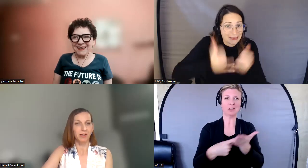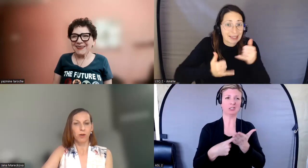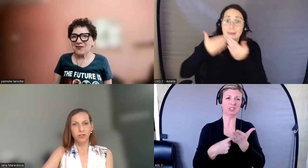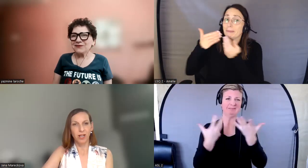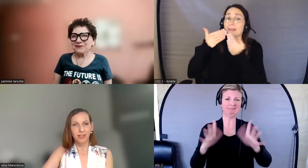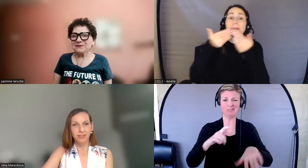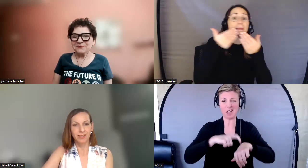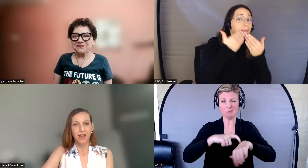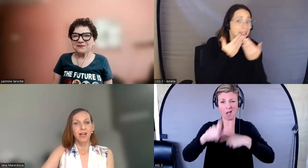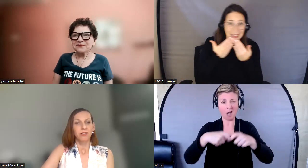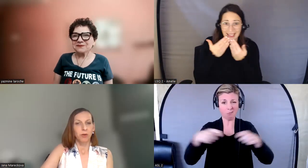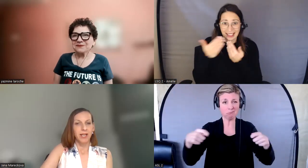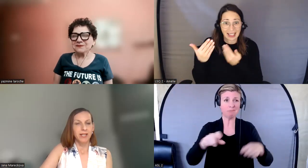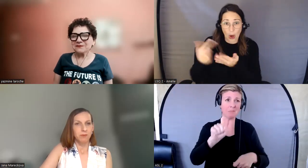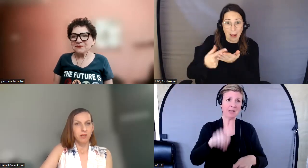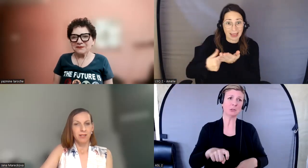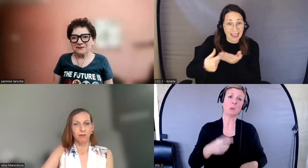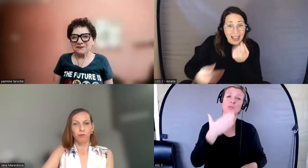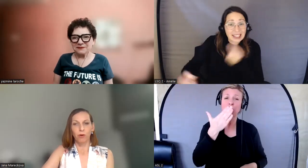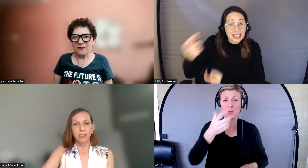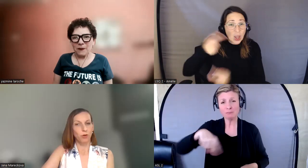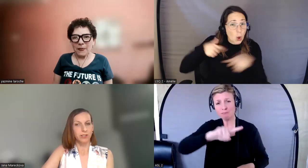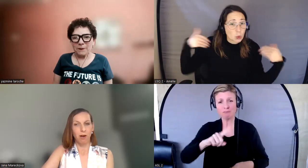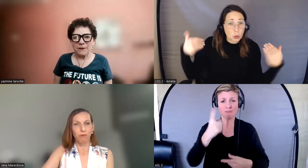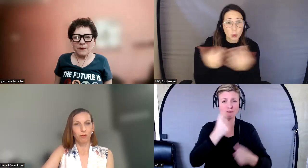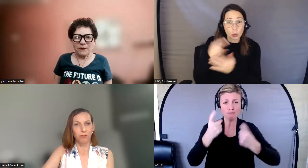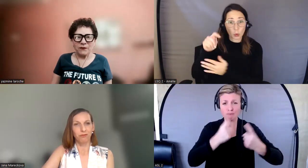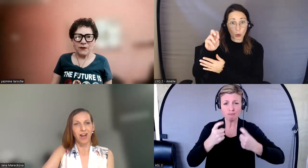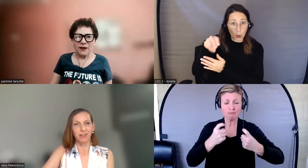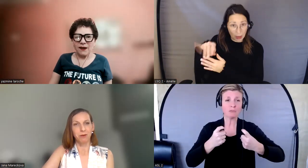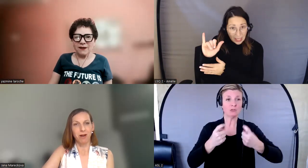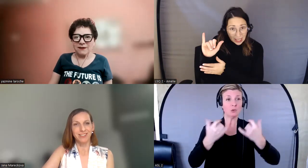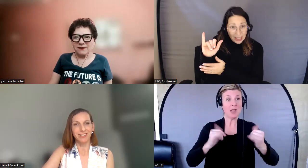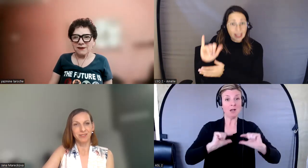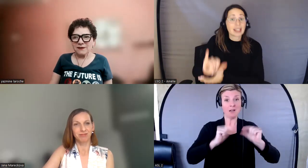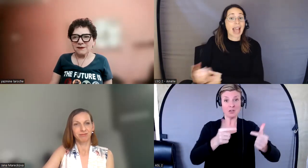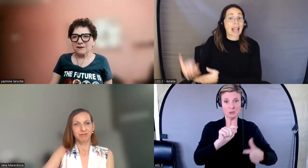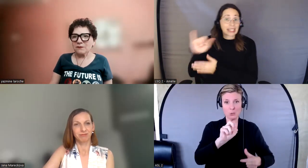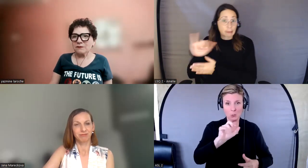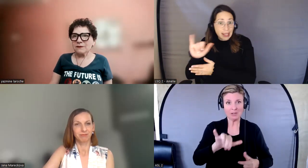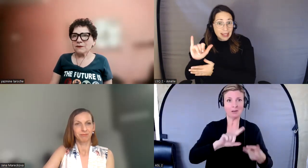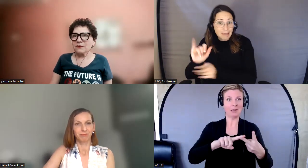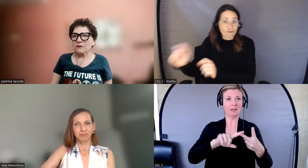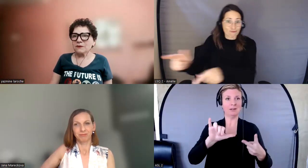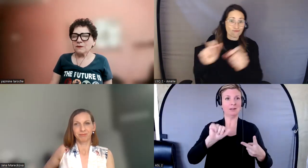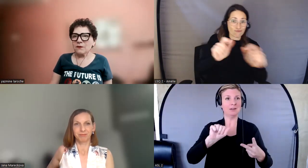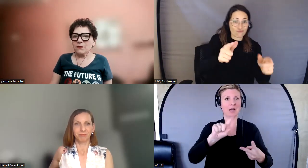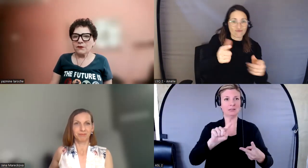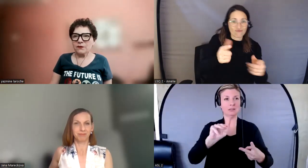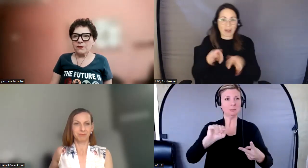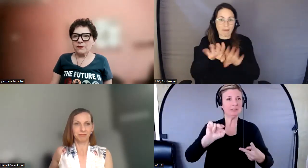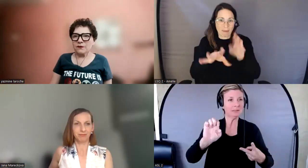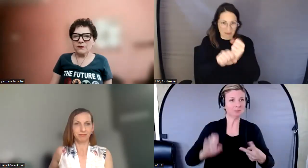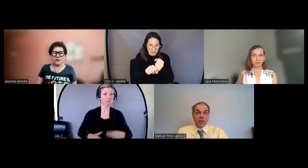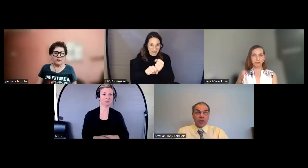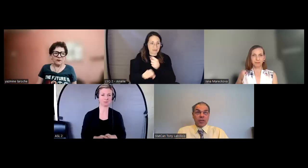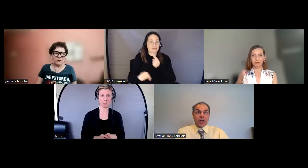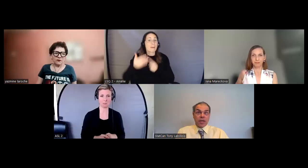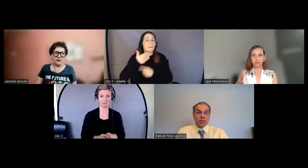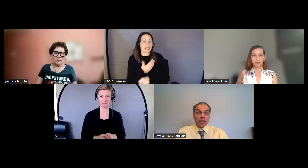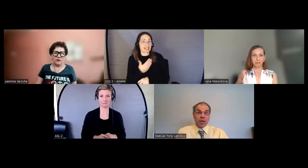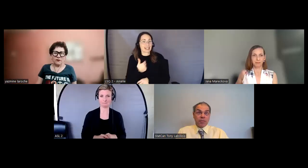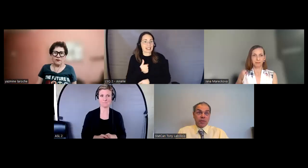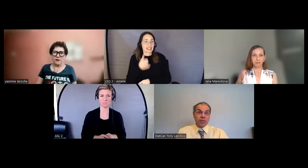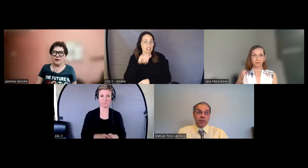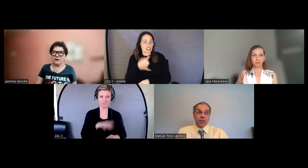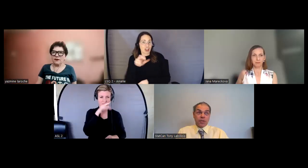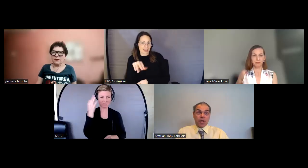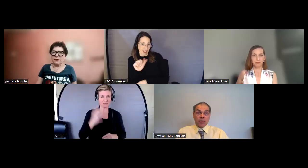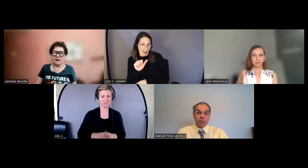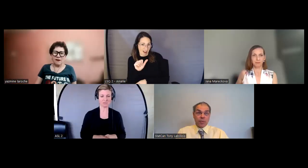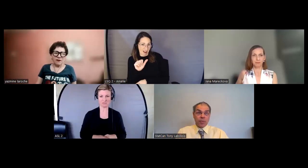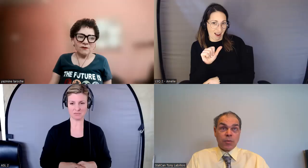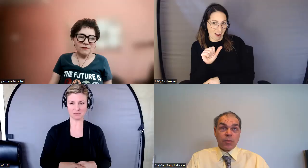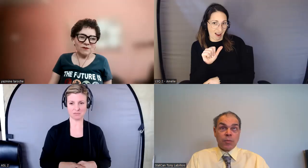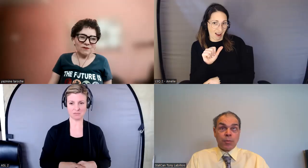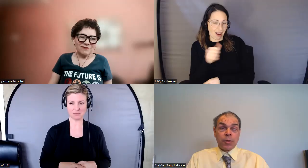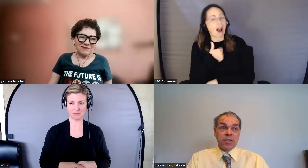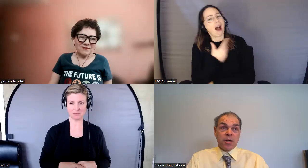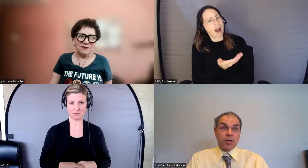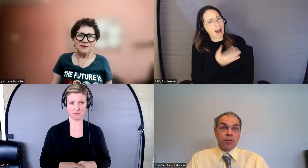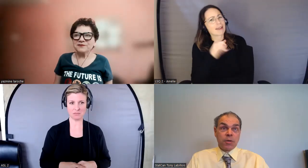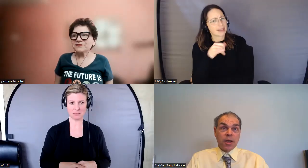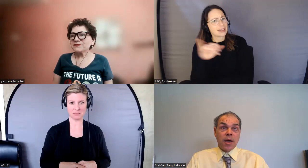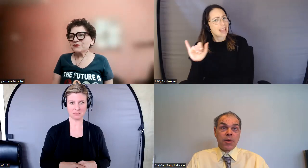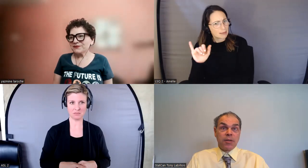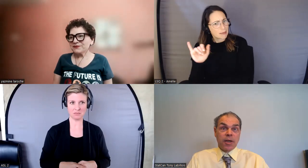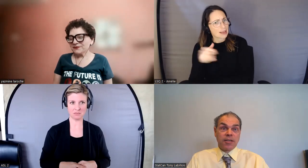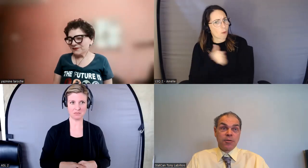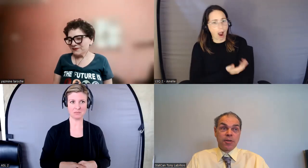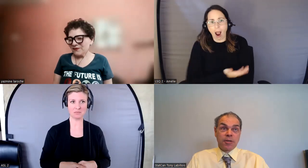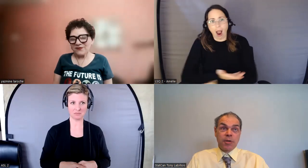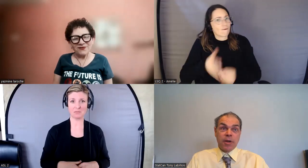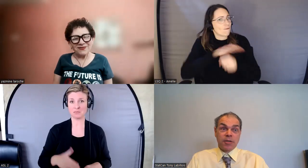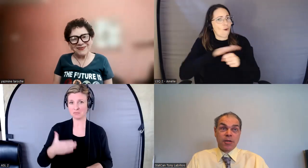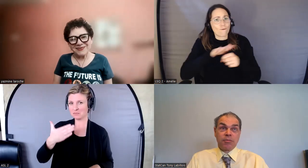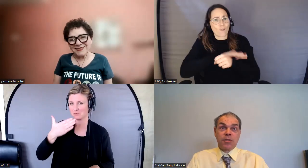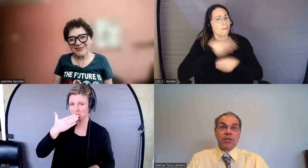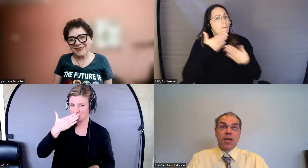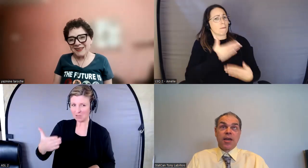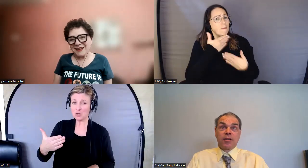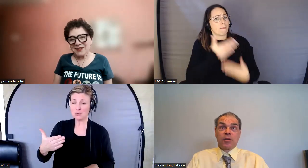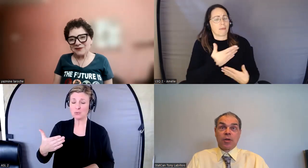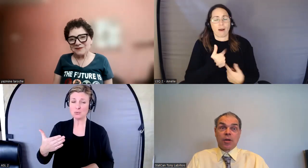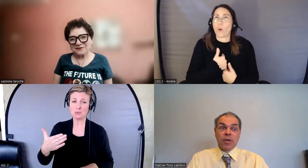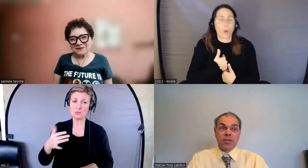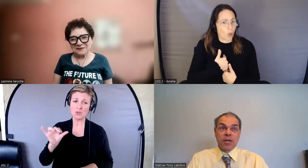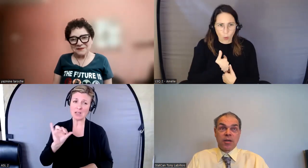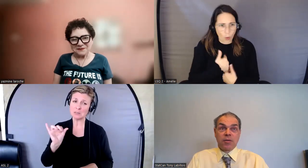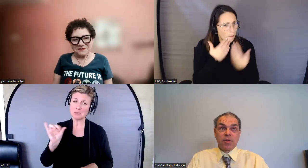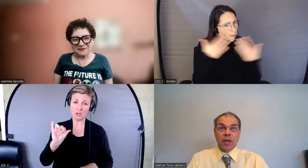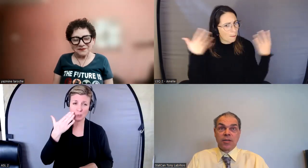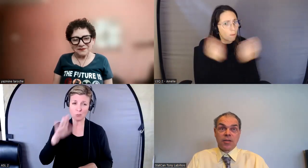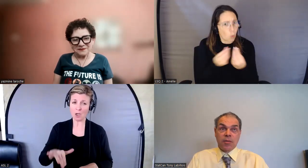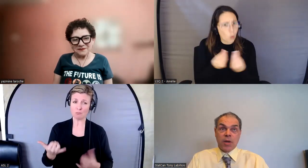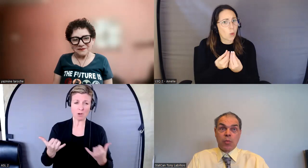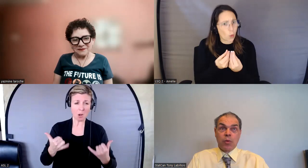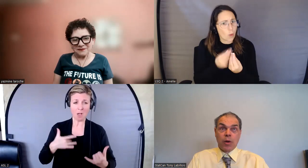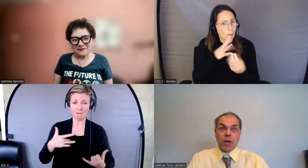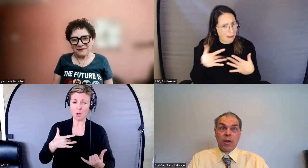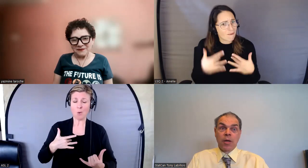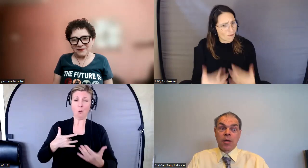and questions Tony and Yasmine the floor is yours now for your final remarks uh